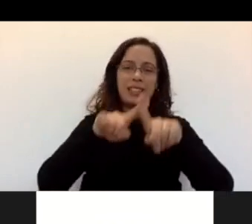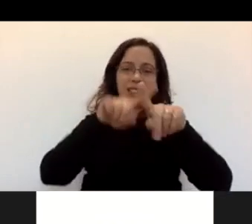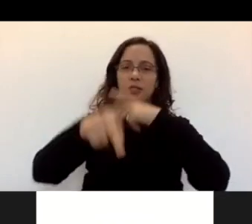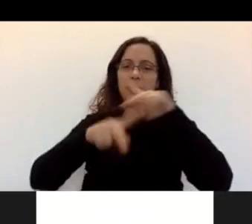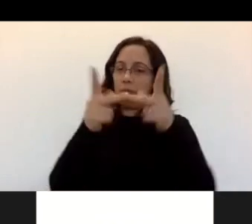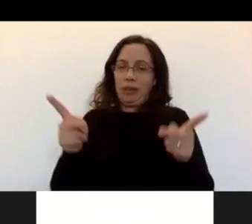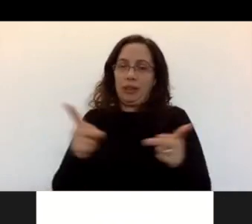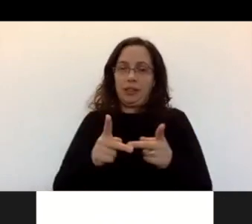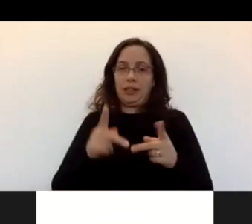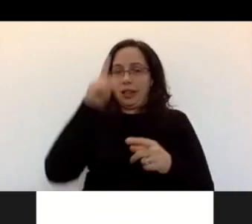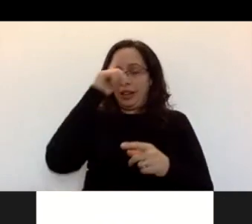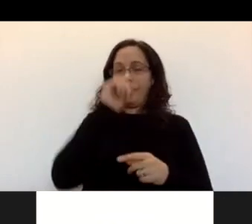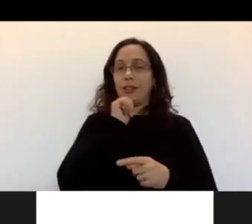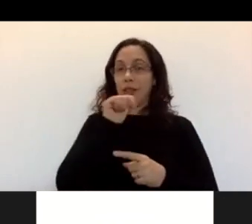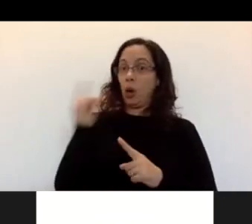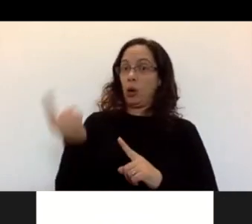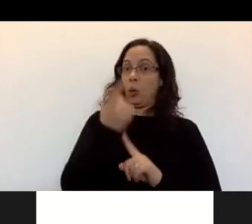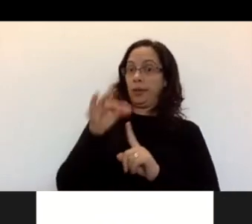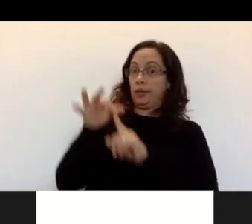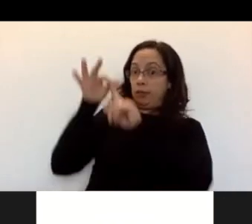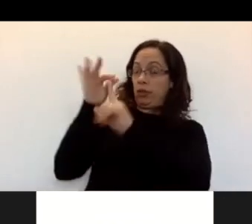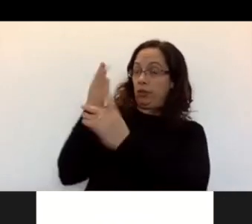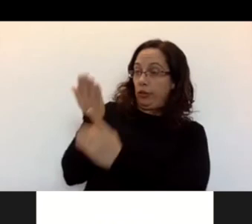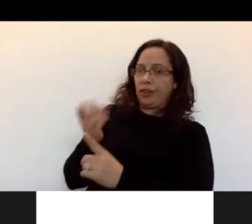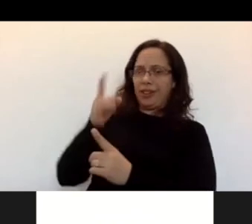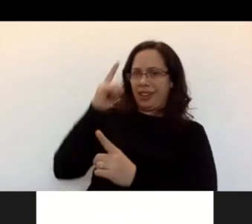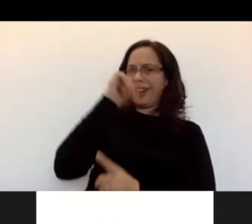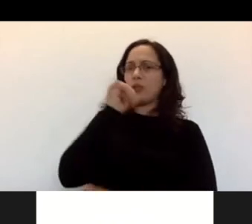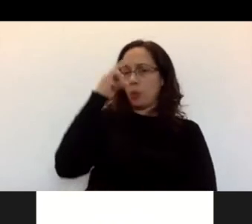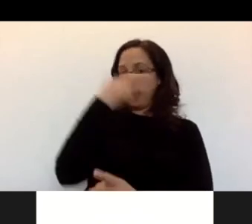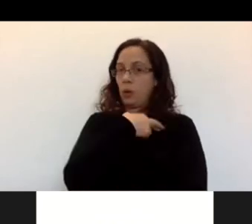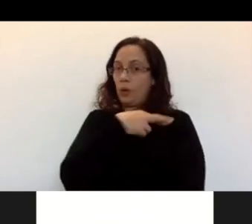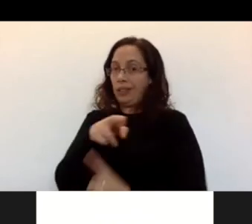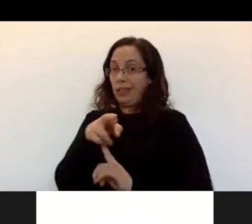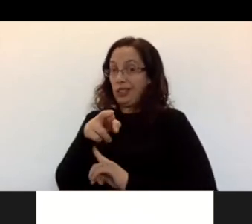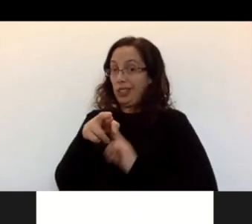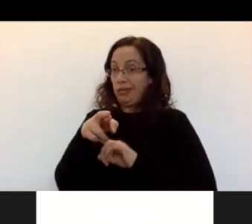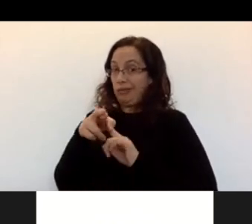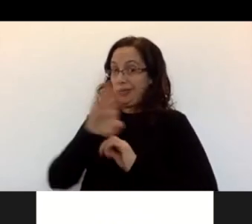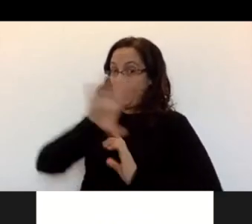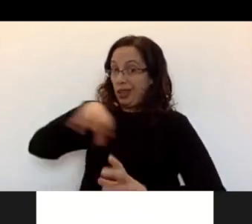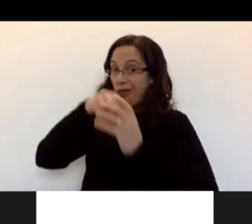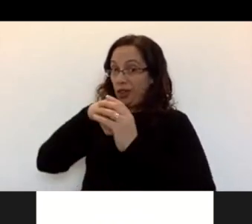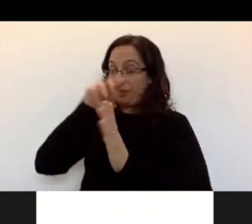exceptional about it I don't think the role of religion is, is special um in the Middle East um,